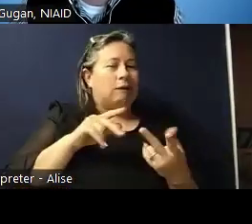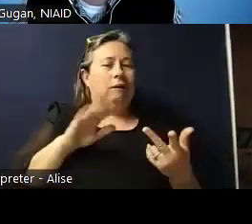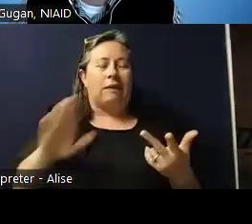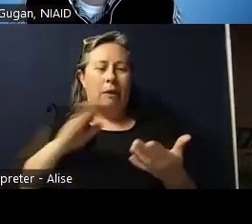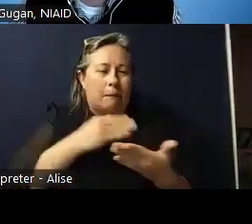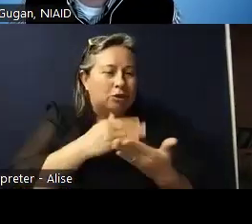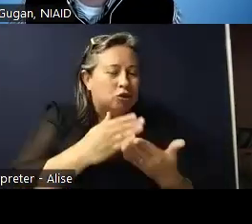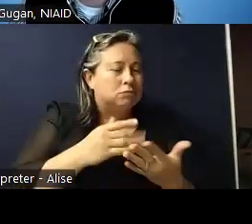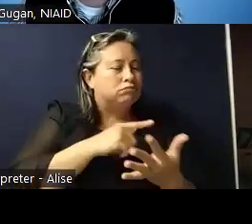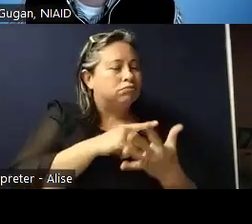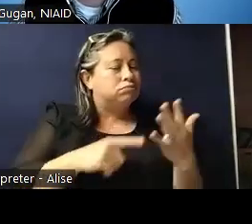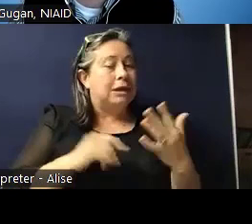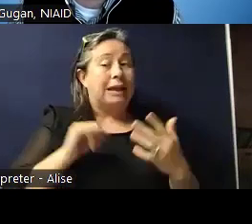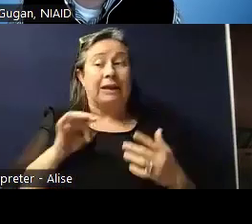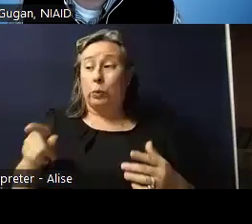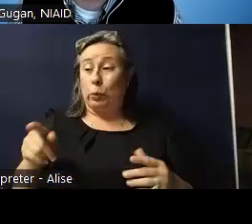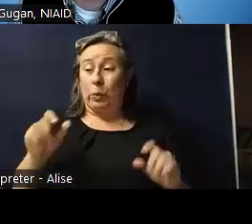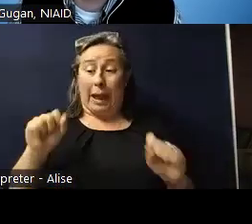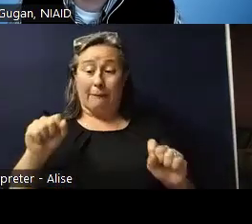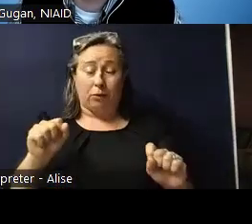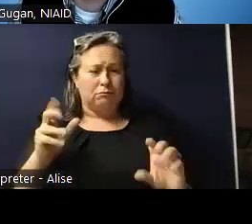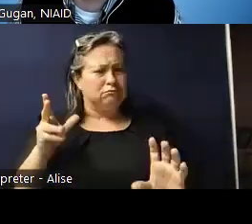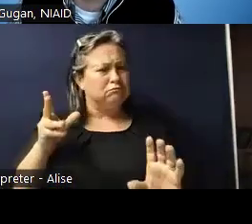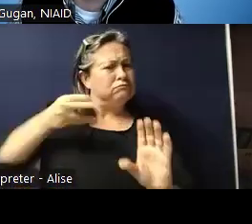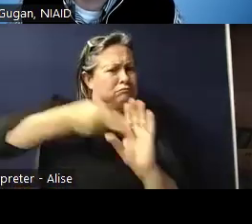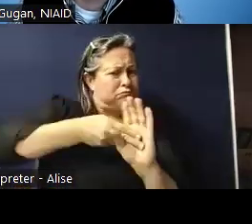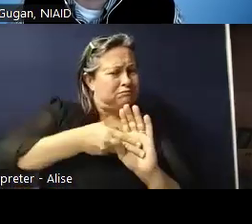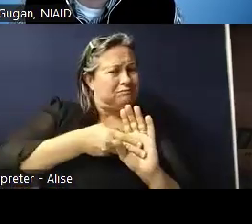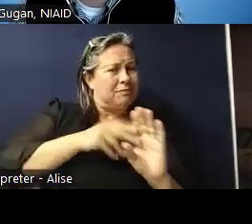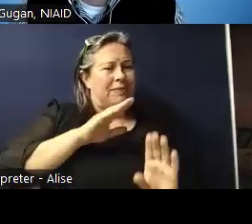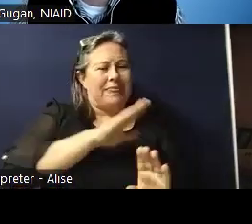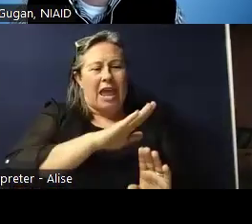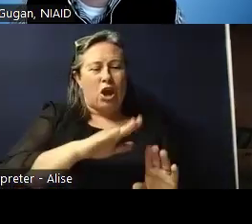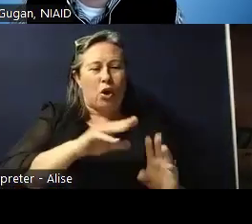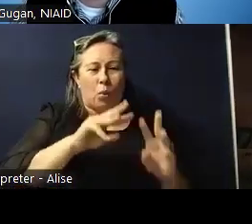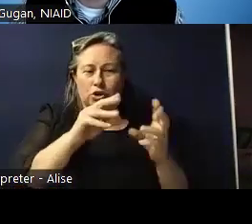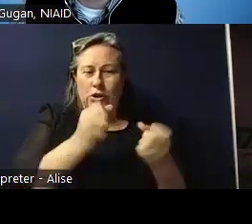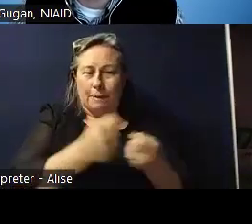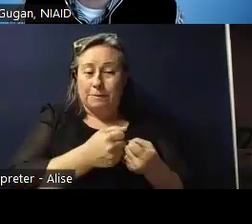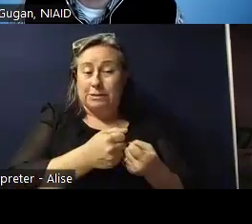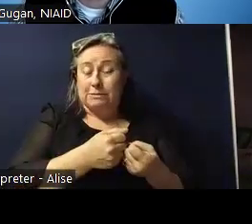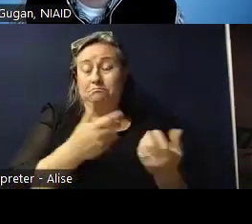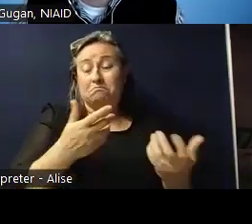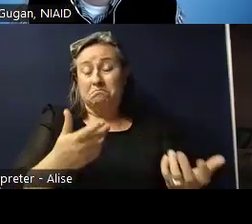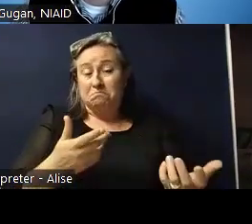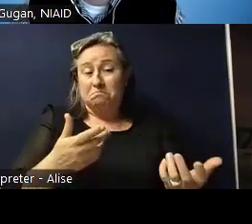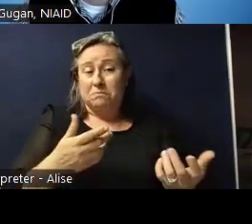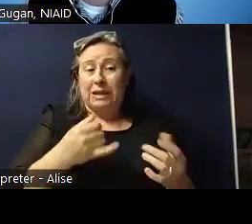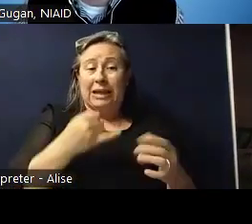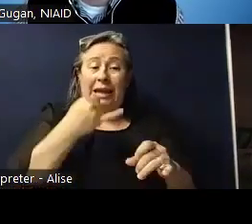If you're able, participate in workshops that that institute may have. So individual institutes will have workshops